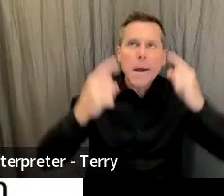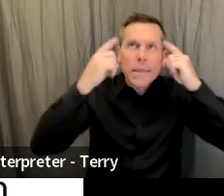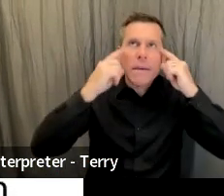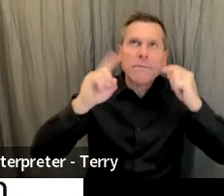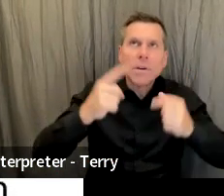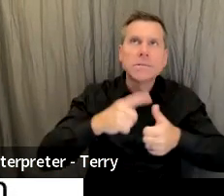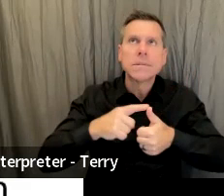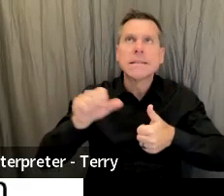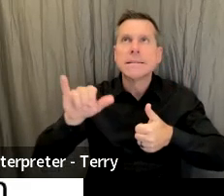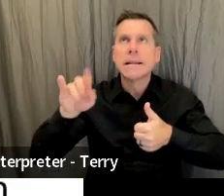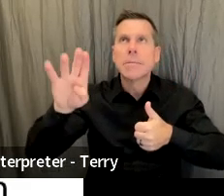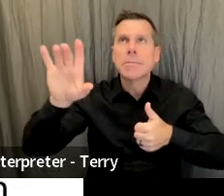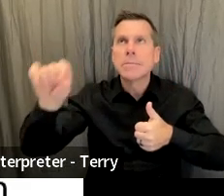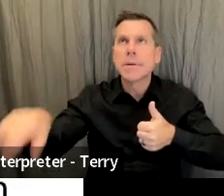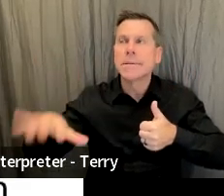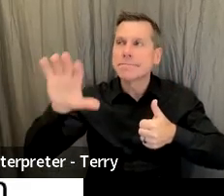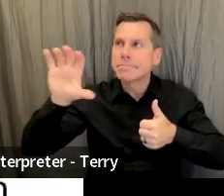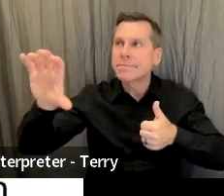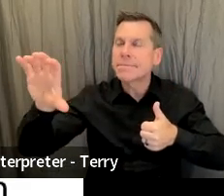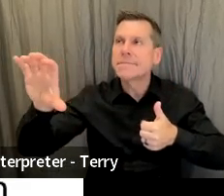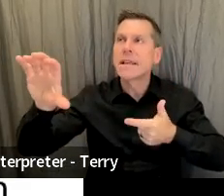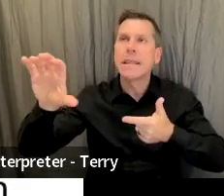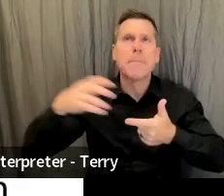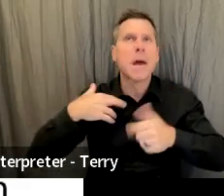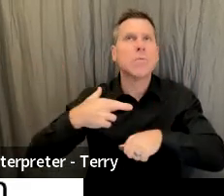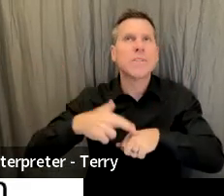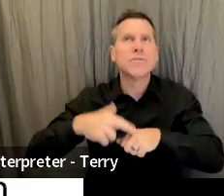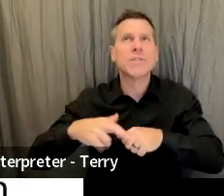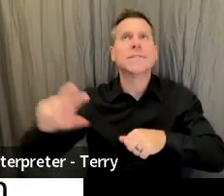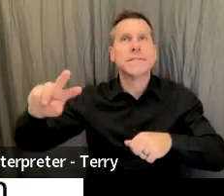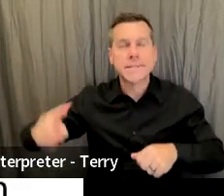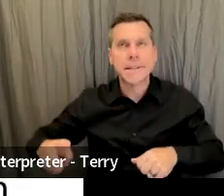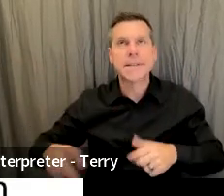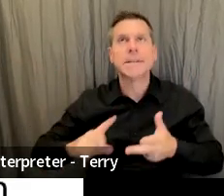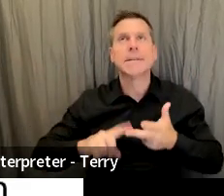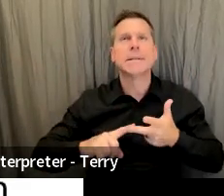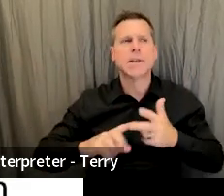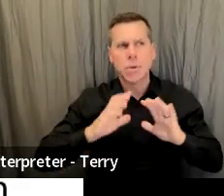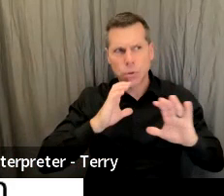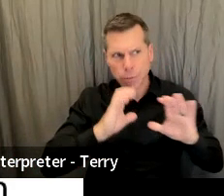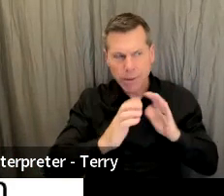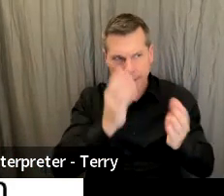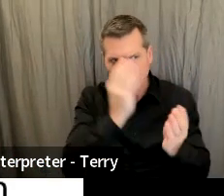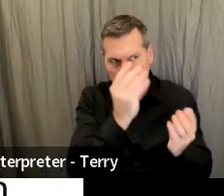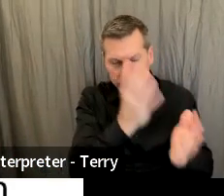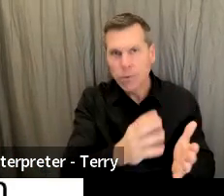and you would choose your resources and then you would communicate with students and have instructional strategies